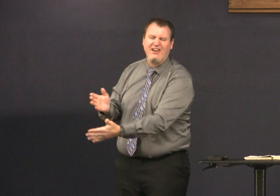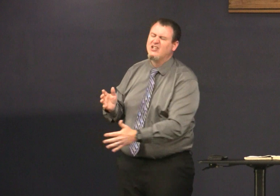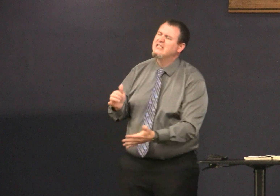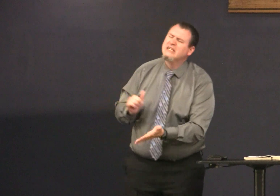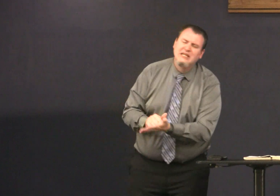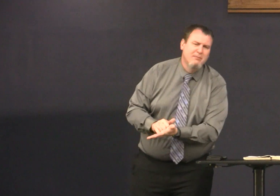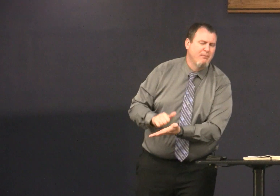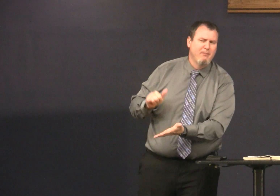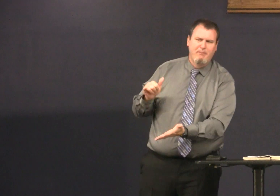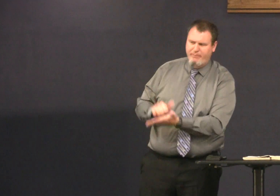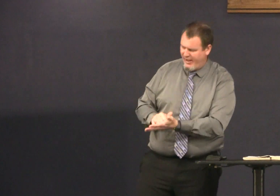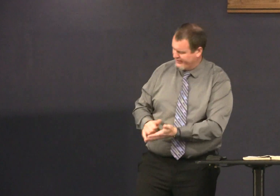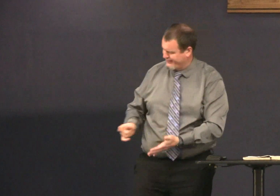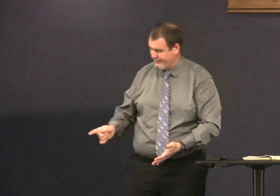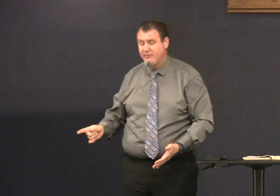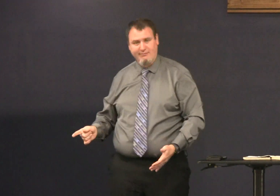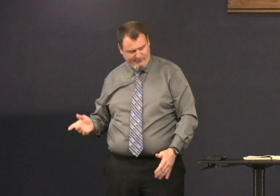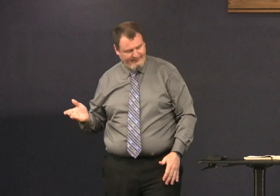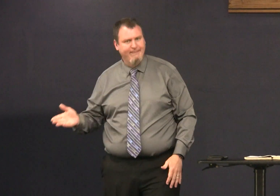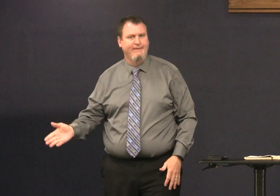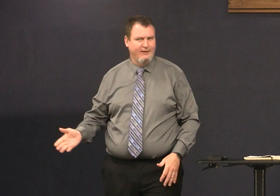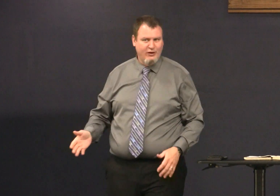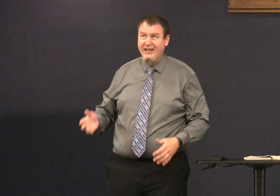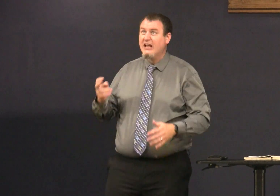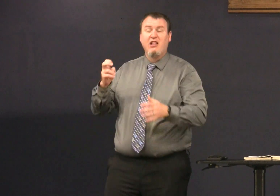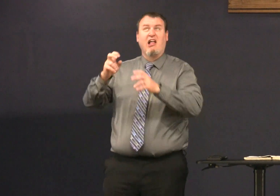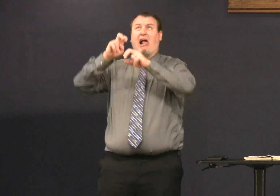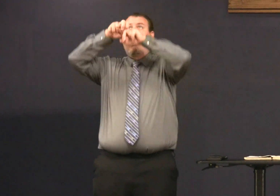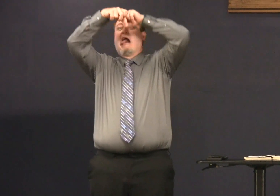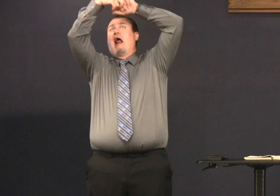and there's no way that he can be there it's impossible and sure enough that's where he's at